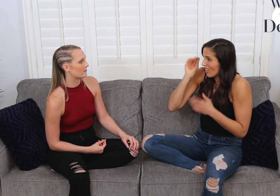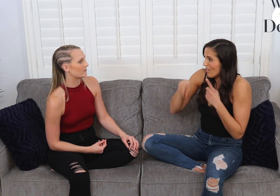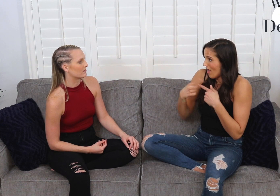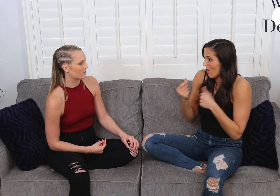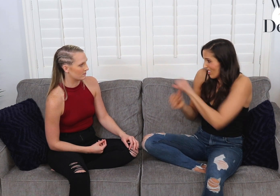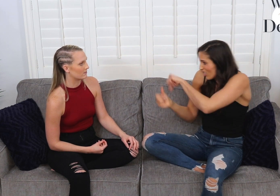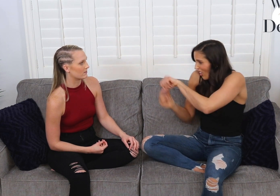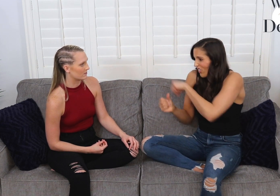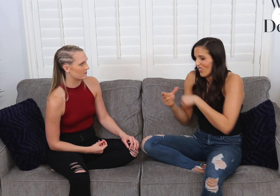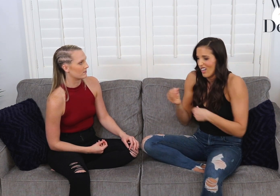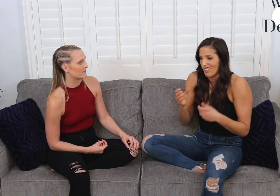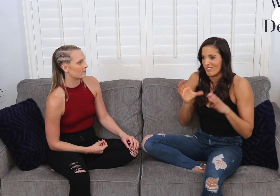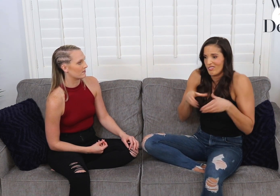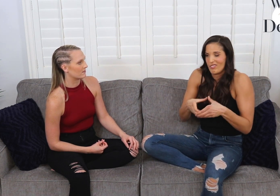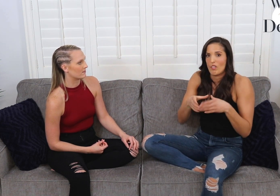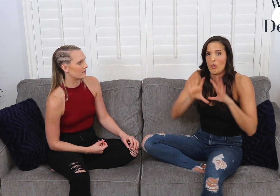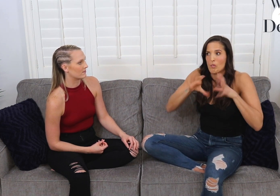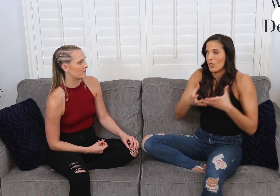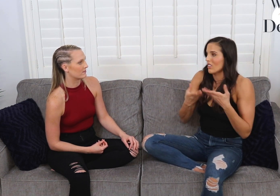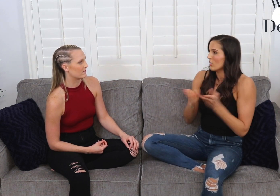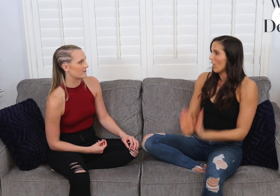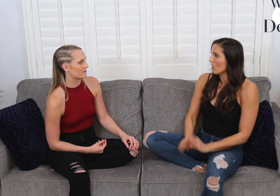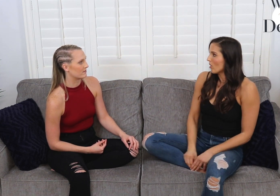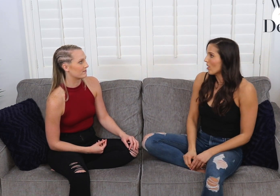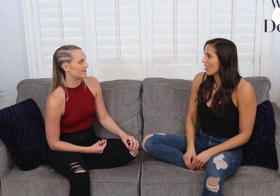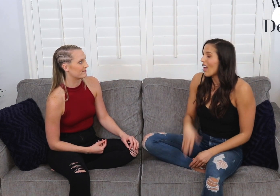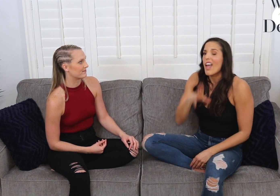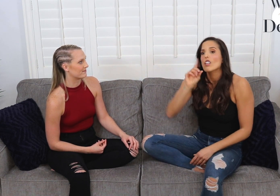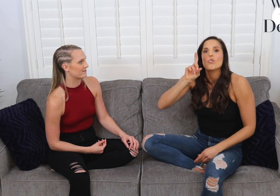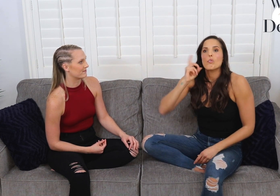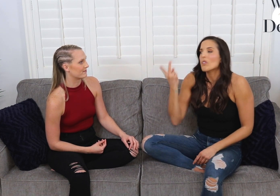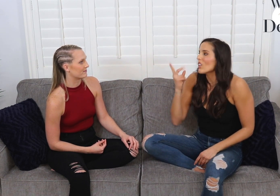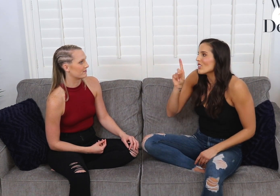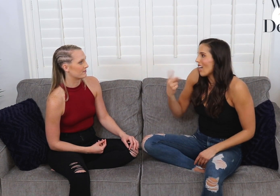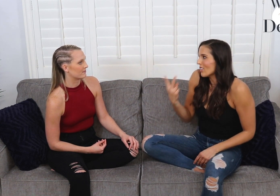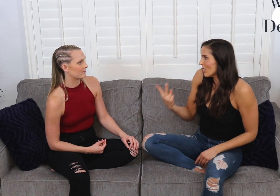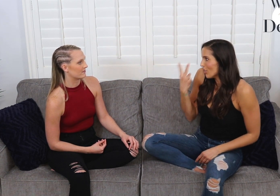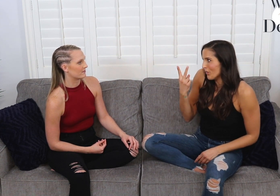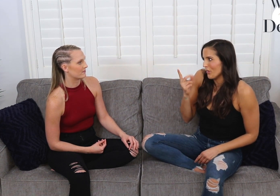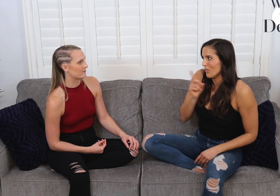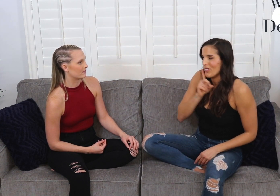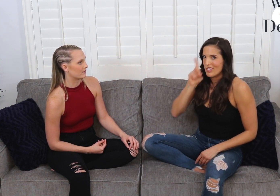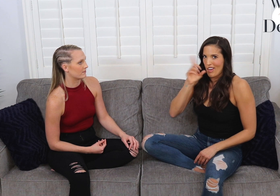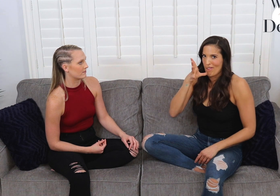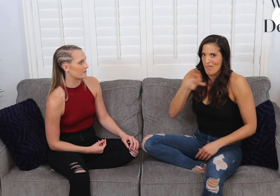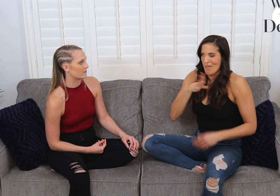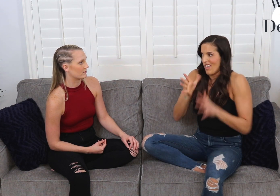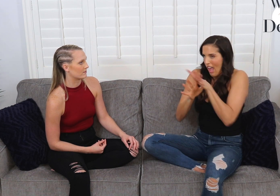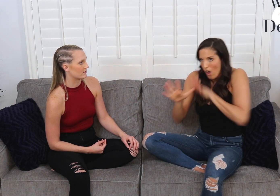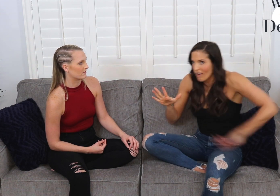and learn more about us and the world in general. And don't forget, we are only two Deaf women